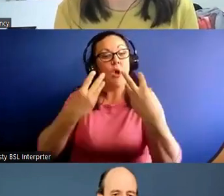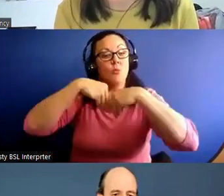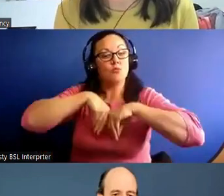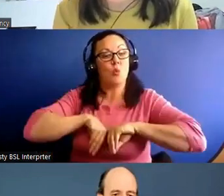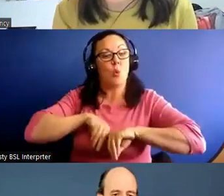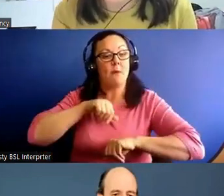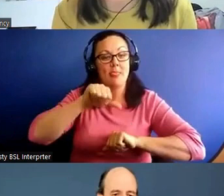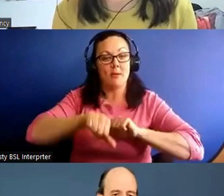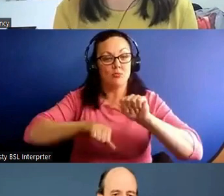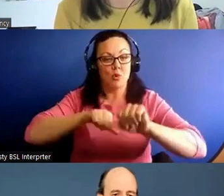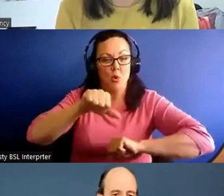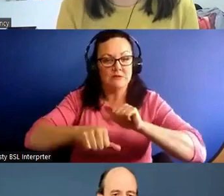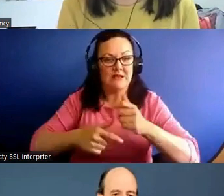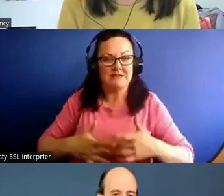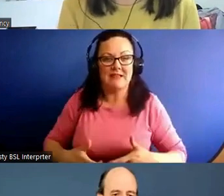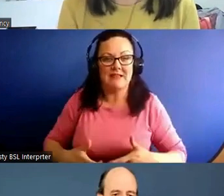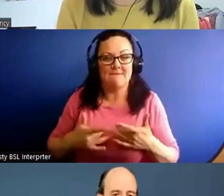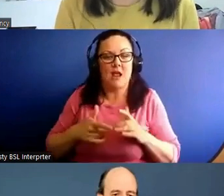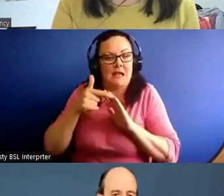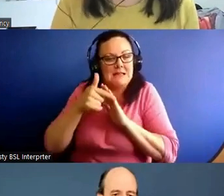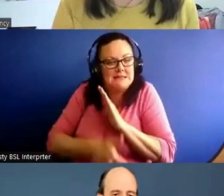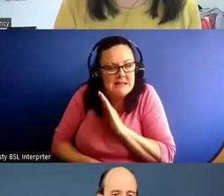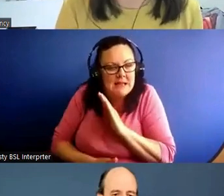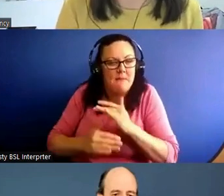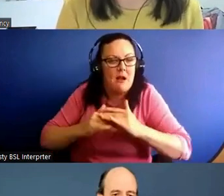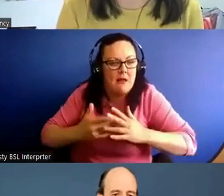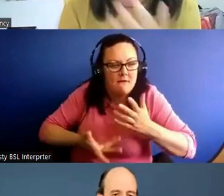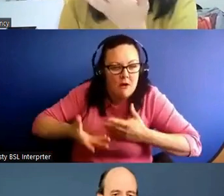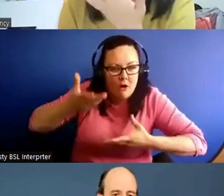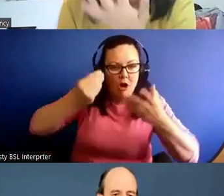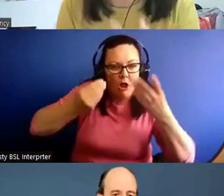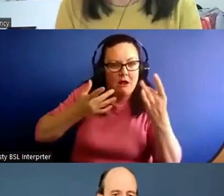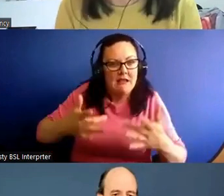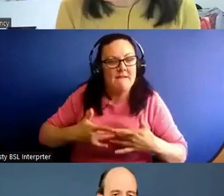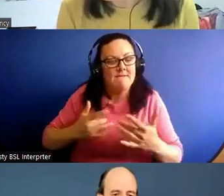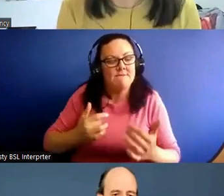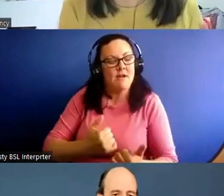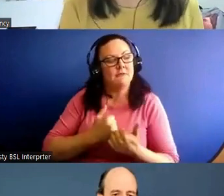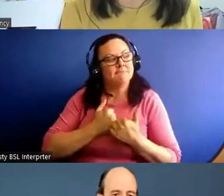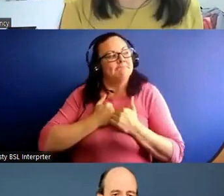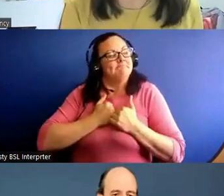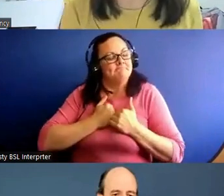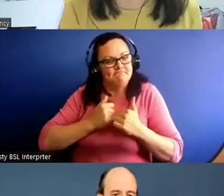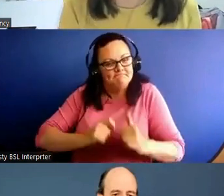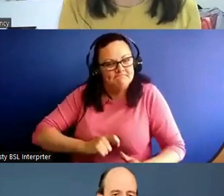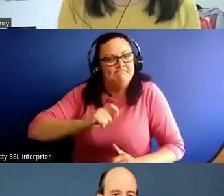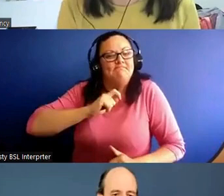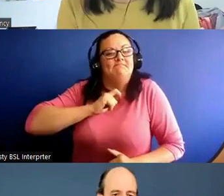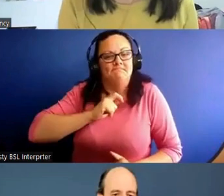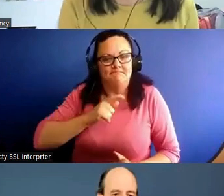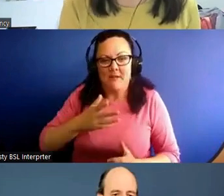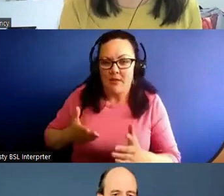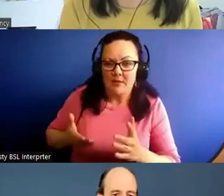deeper level and a greater sense of ownership over their learning and activities